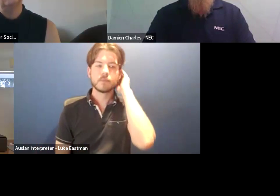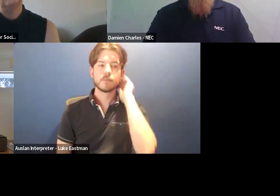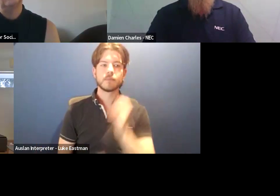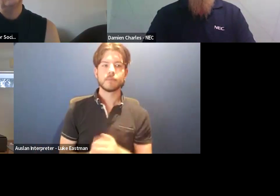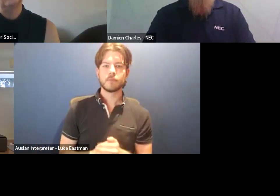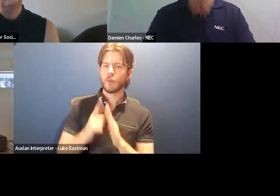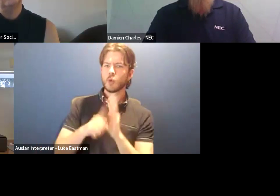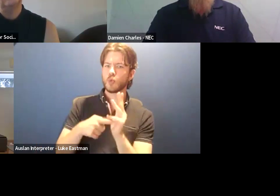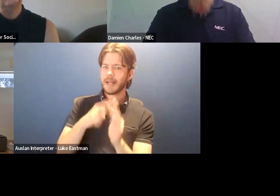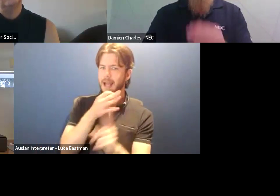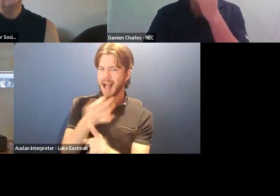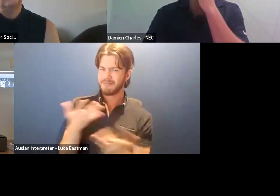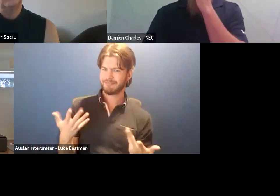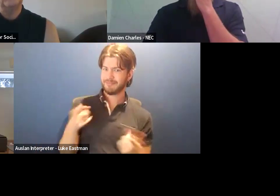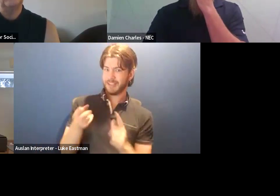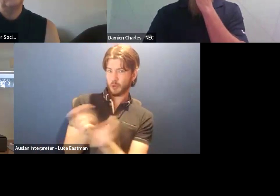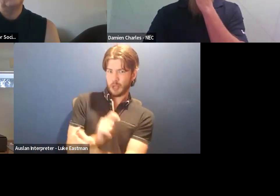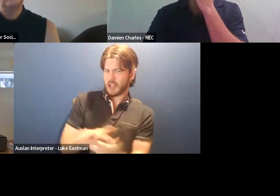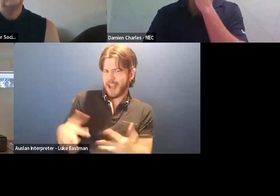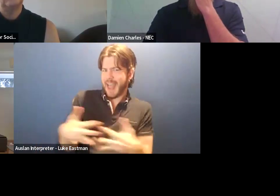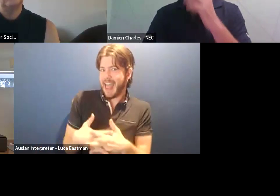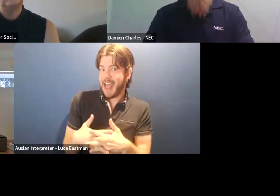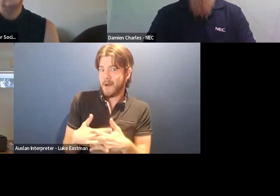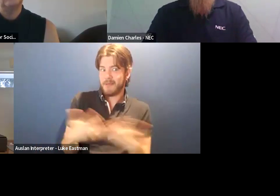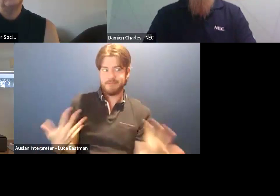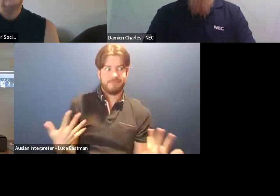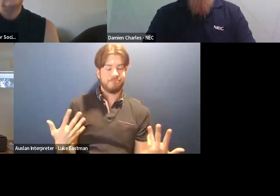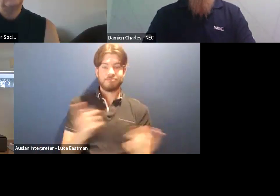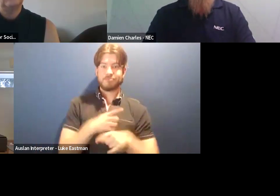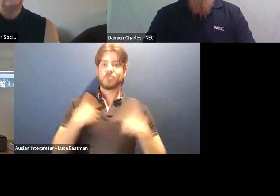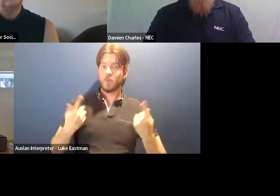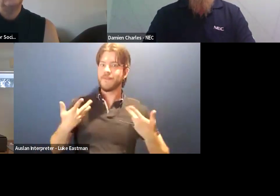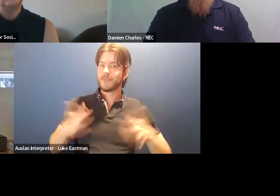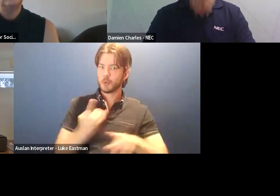then I guess as a collective we've